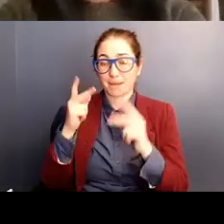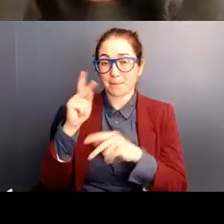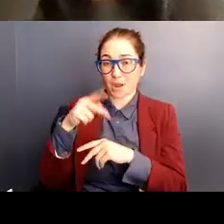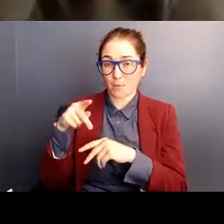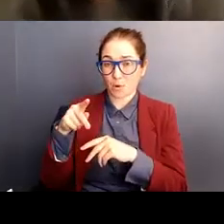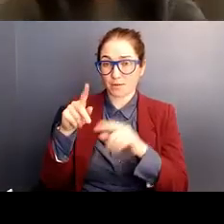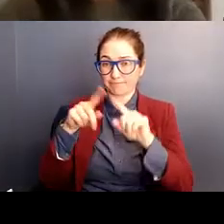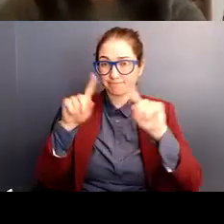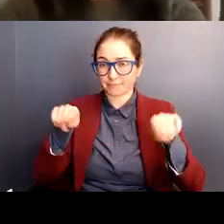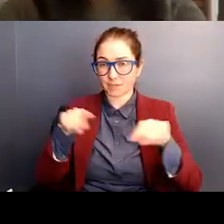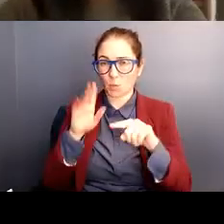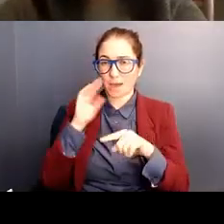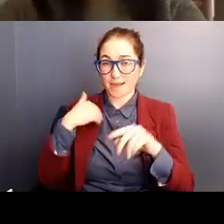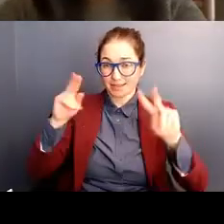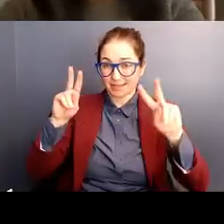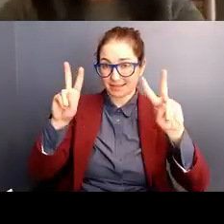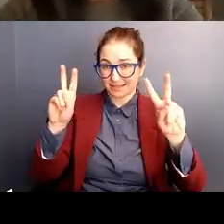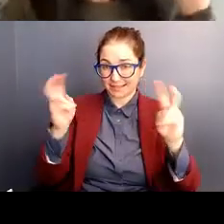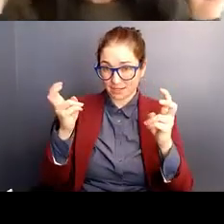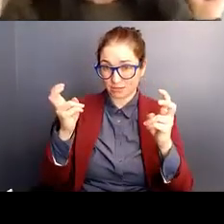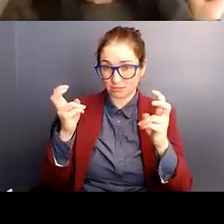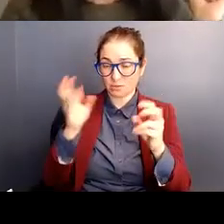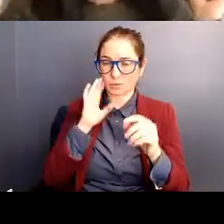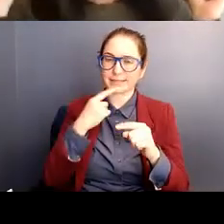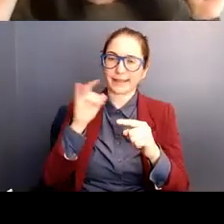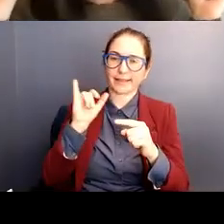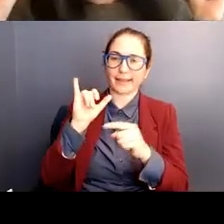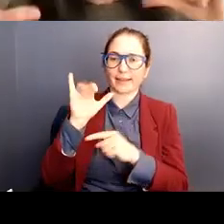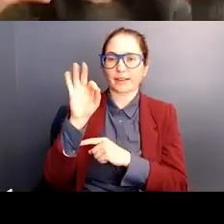title, and it will say like the font name and title, and then it